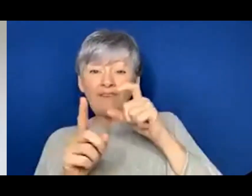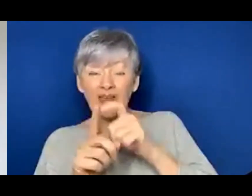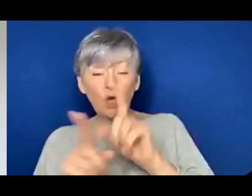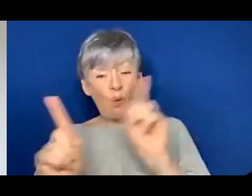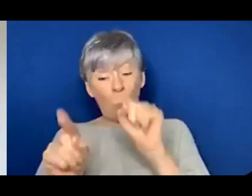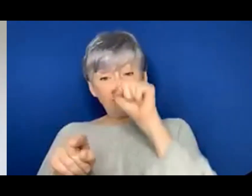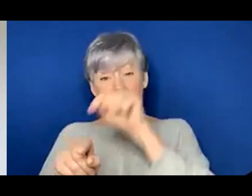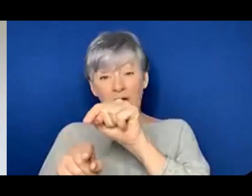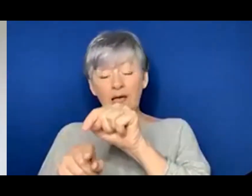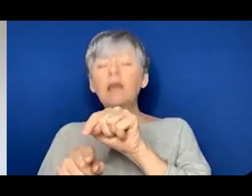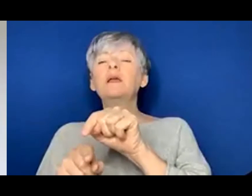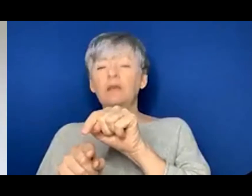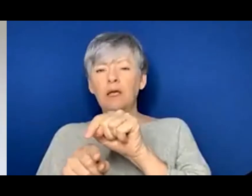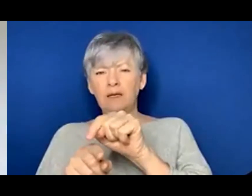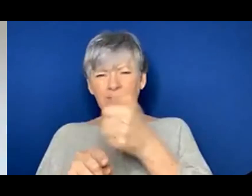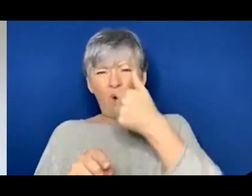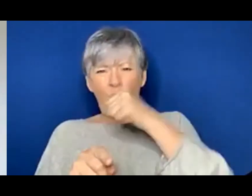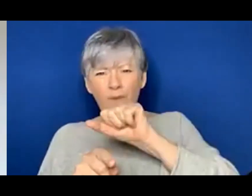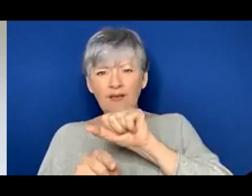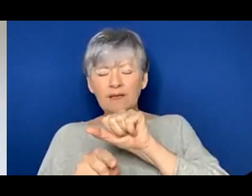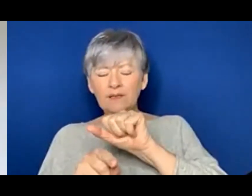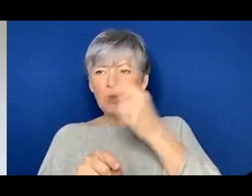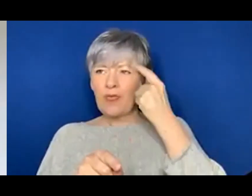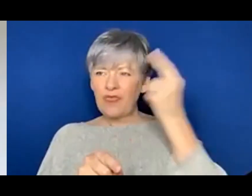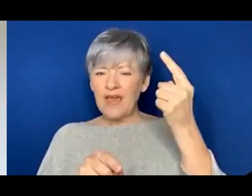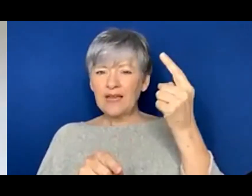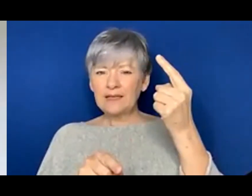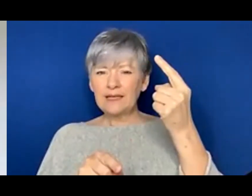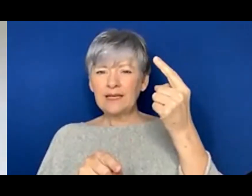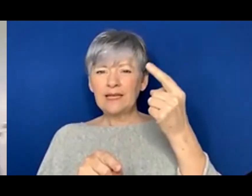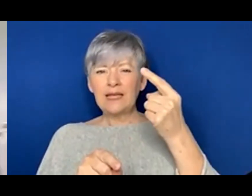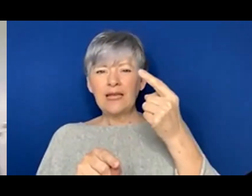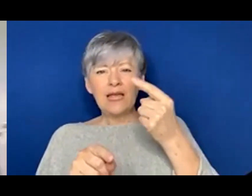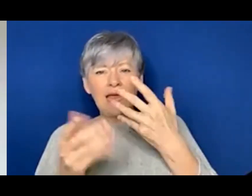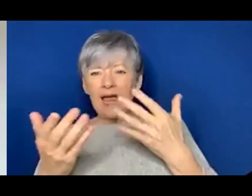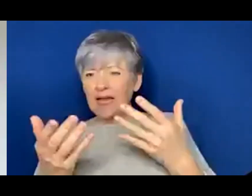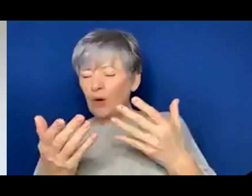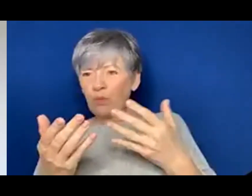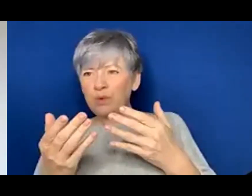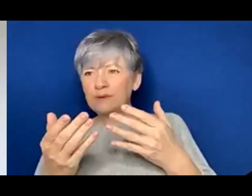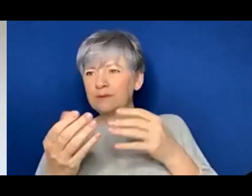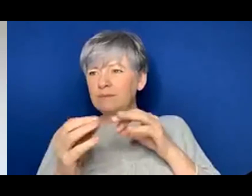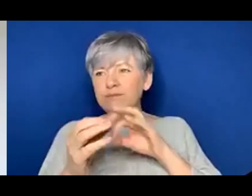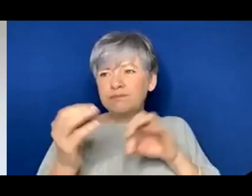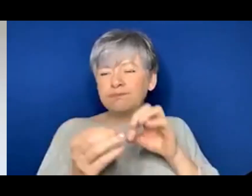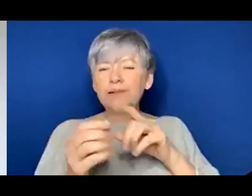it's easy to think Satie was wired differently like us neurodivergents.